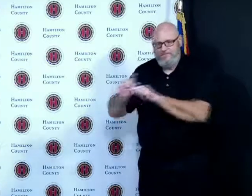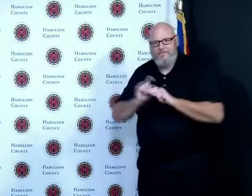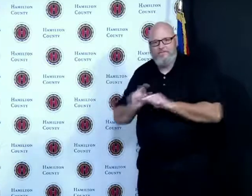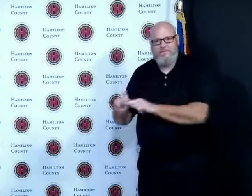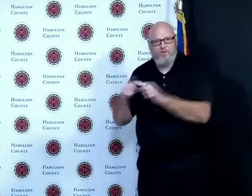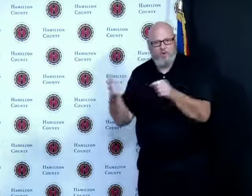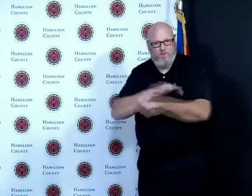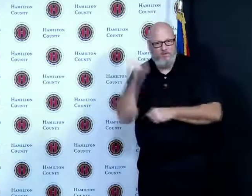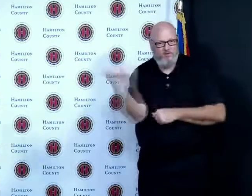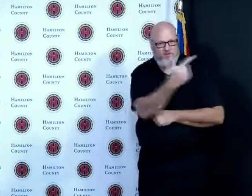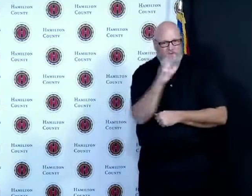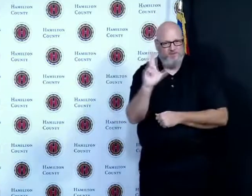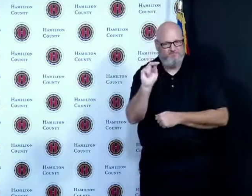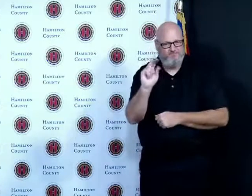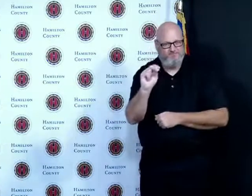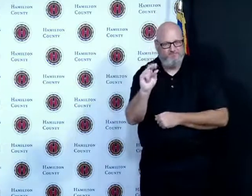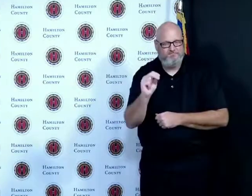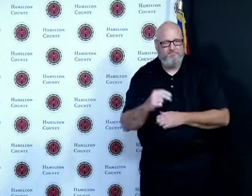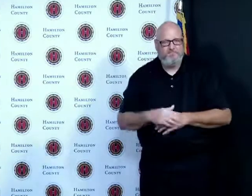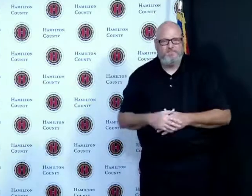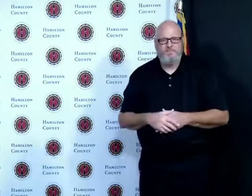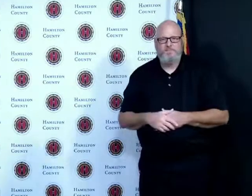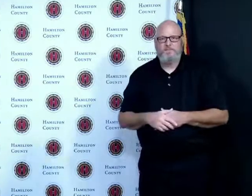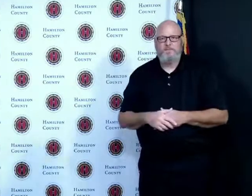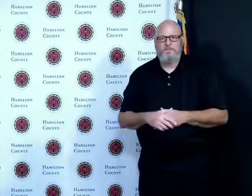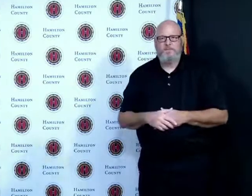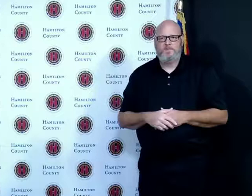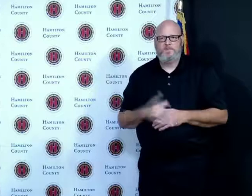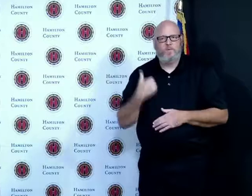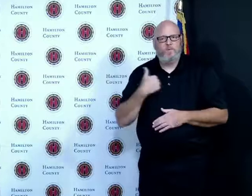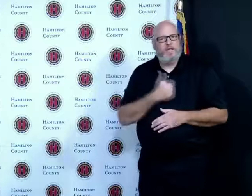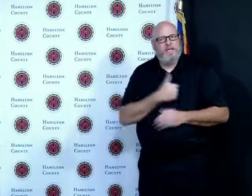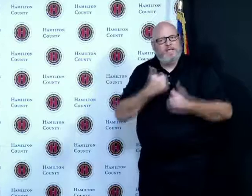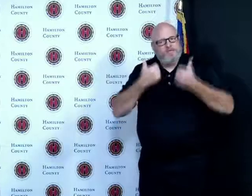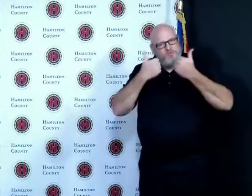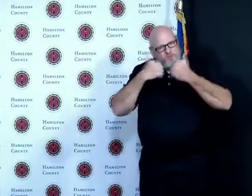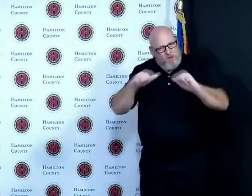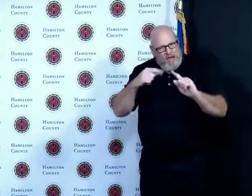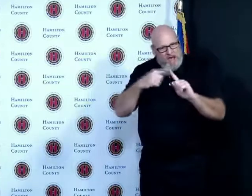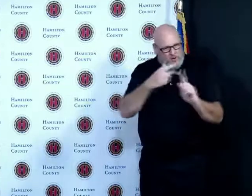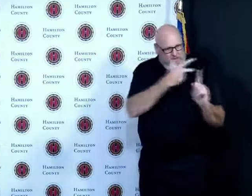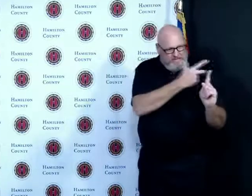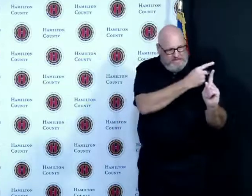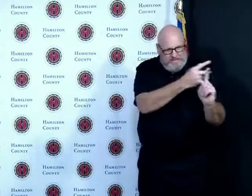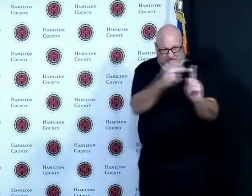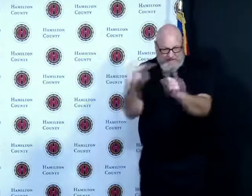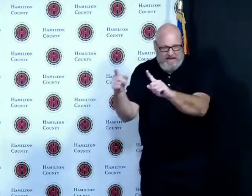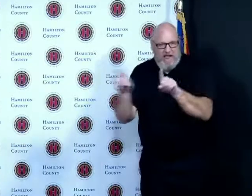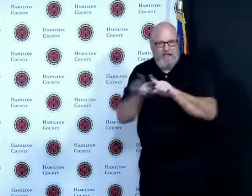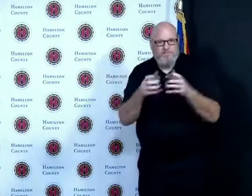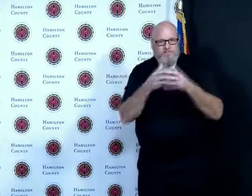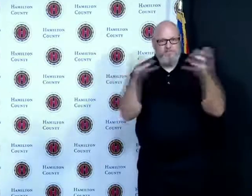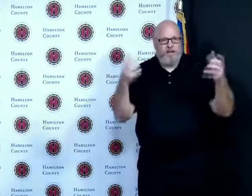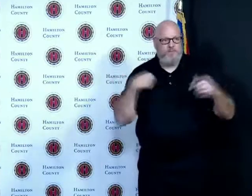in trying to get people vaccinated as quickly as possible well as of this Monday 75 years and older